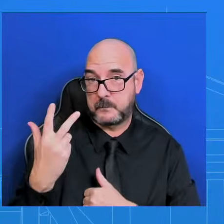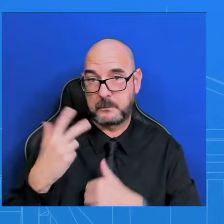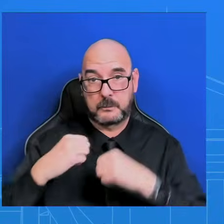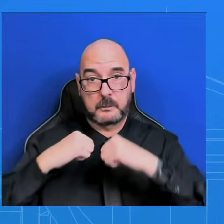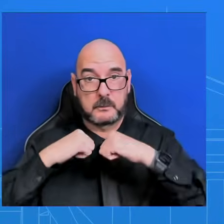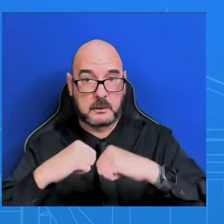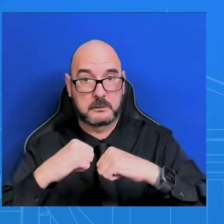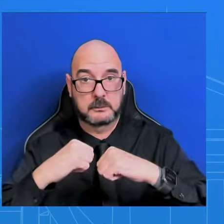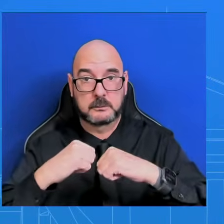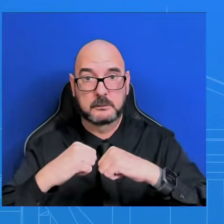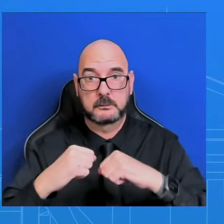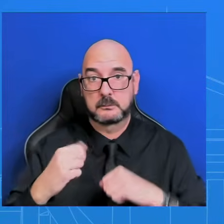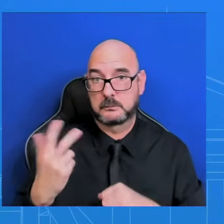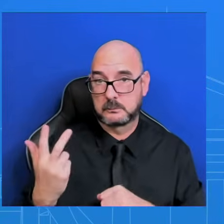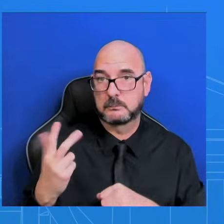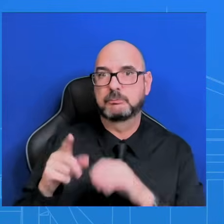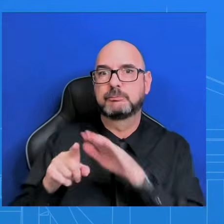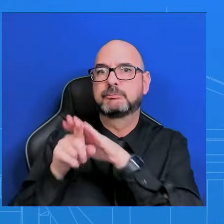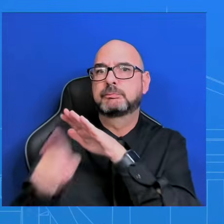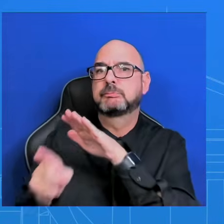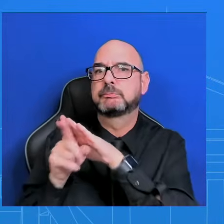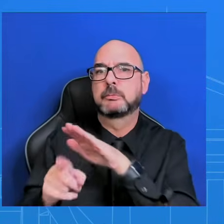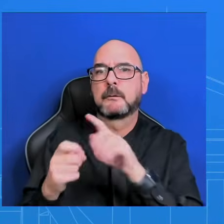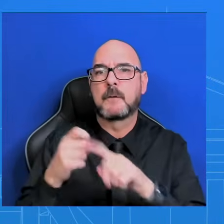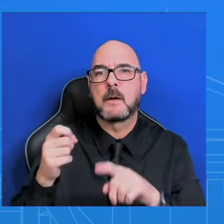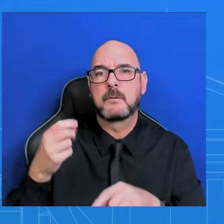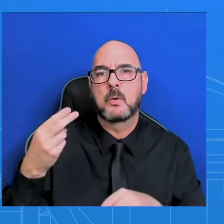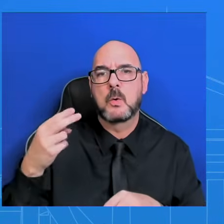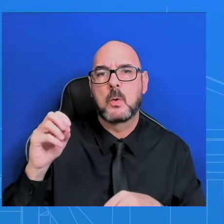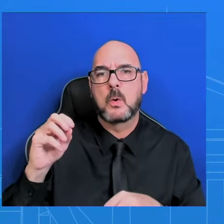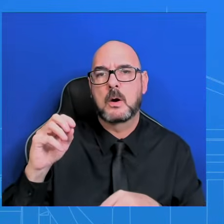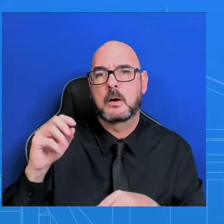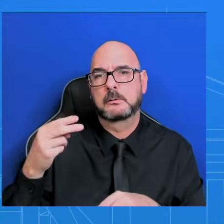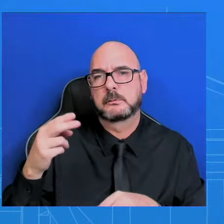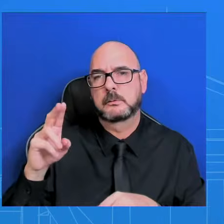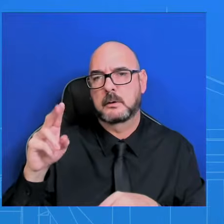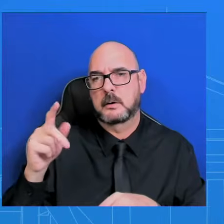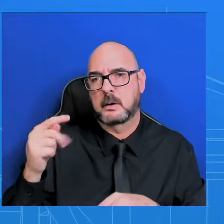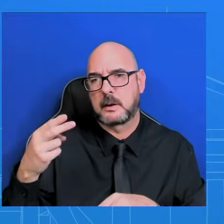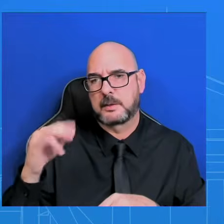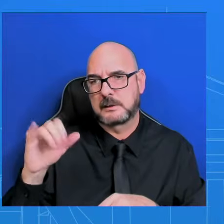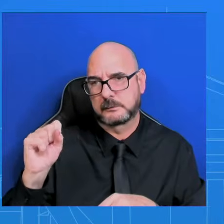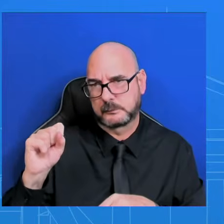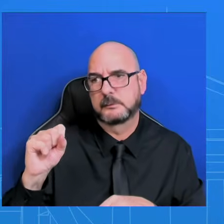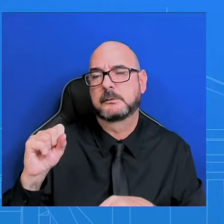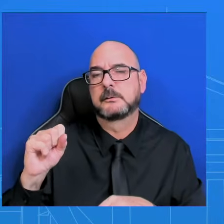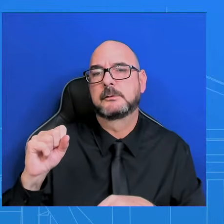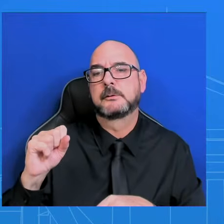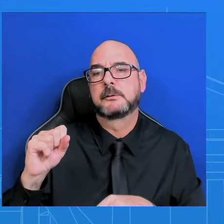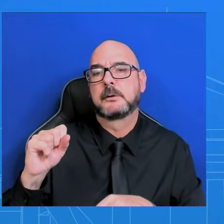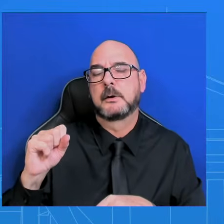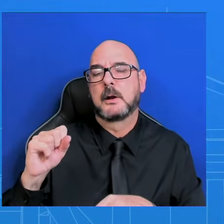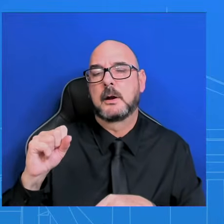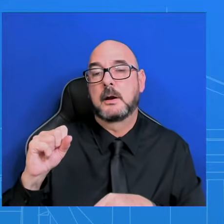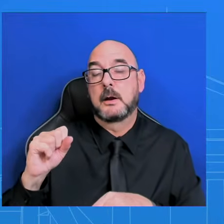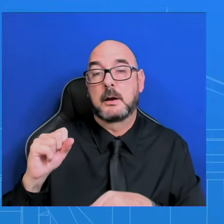This is the fourth preemptive action that the U.S. military has taken in the past week against Houthi missile launchers